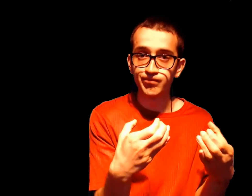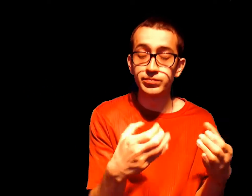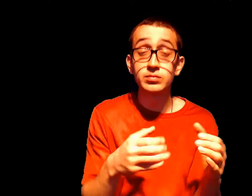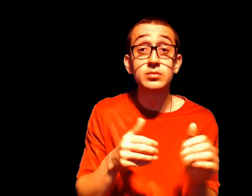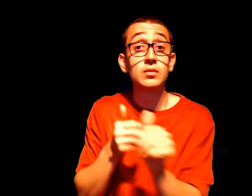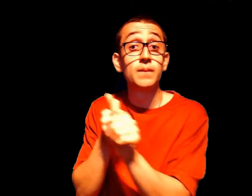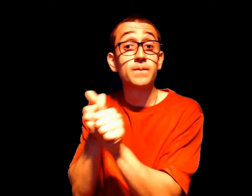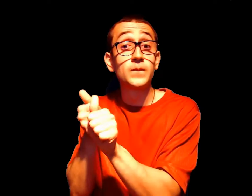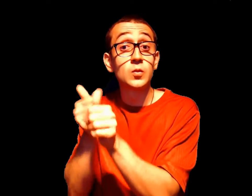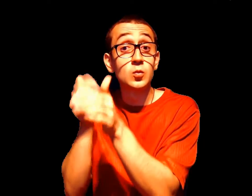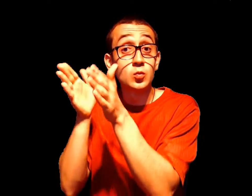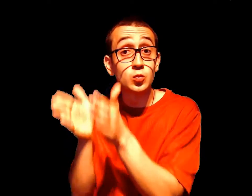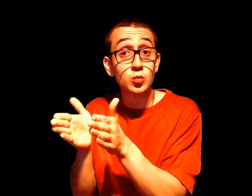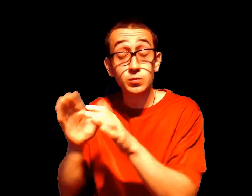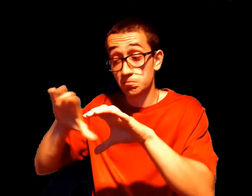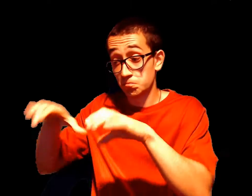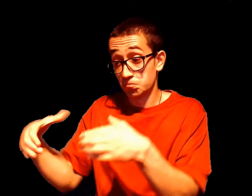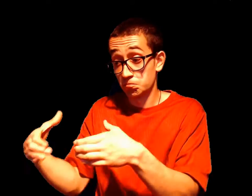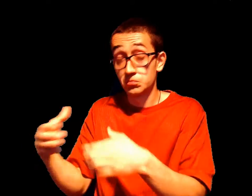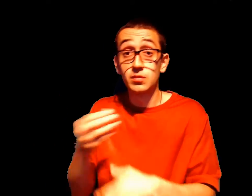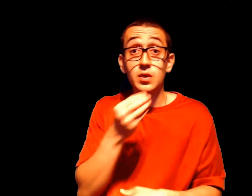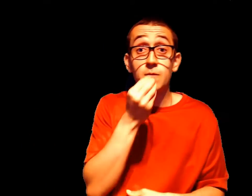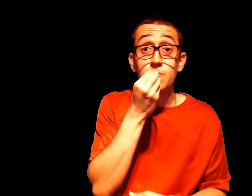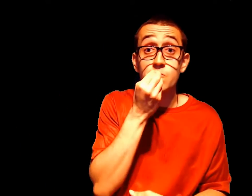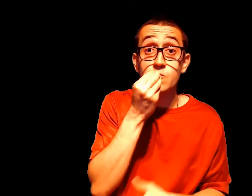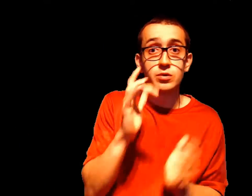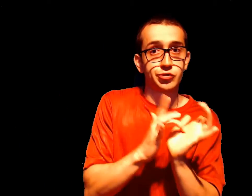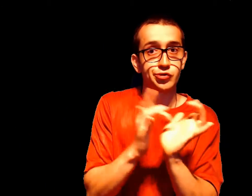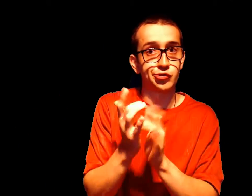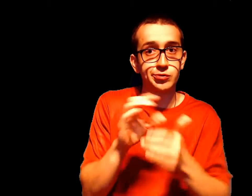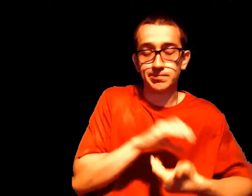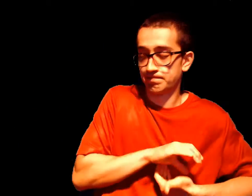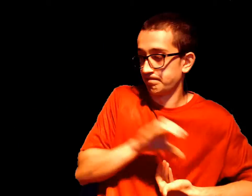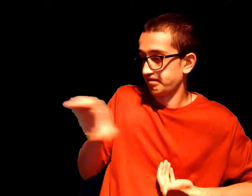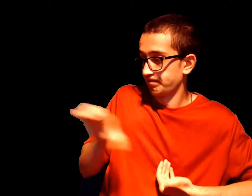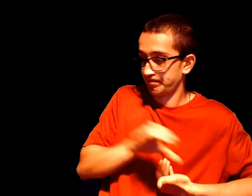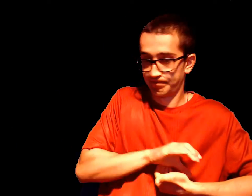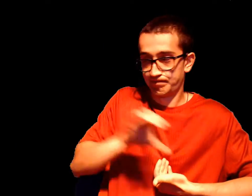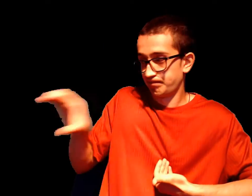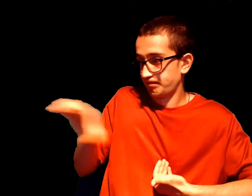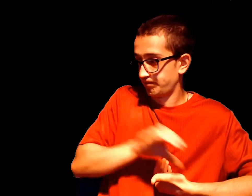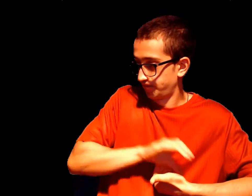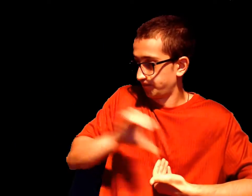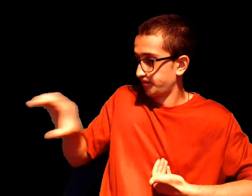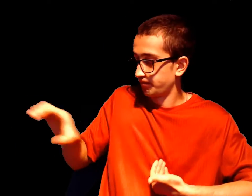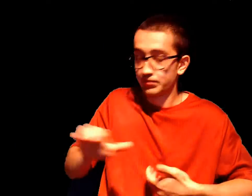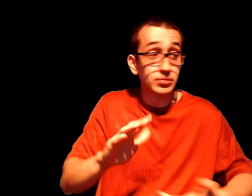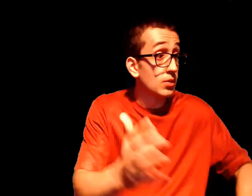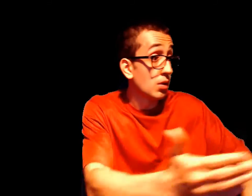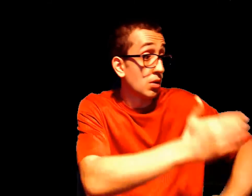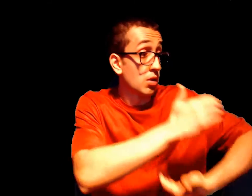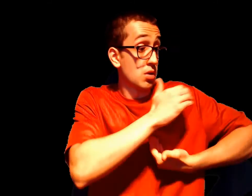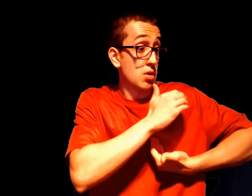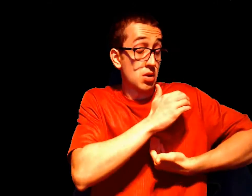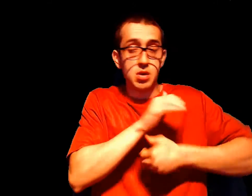and gave them to the disciples,